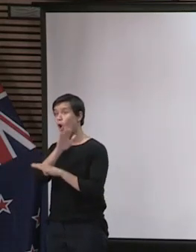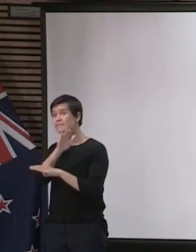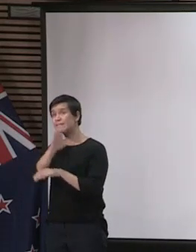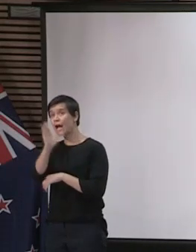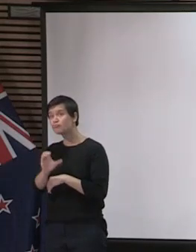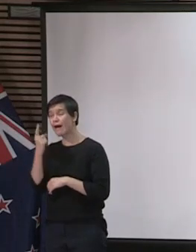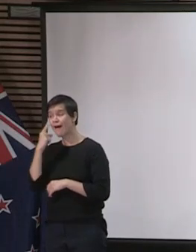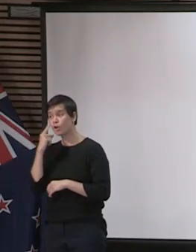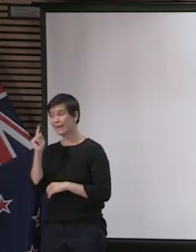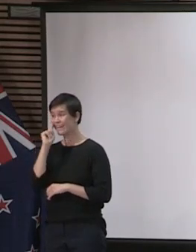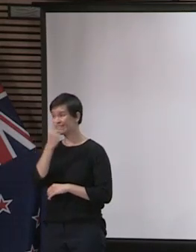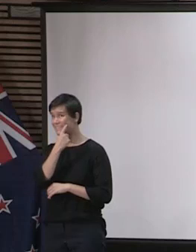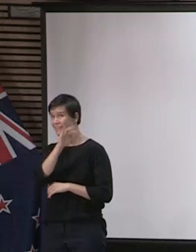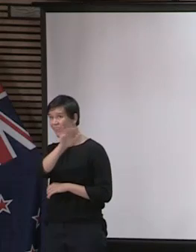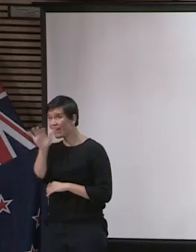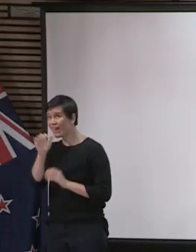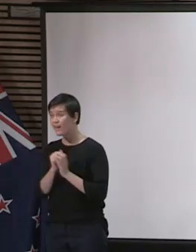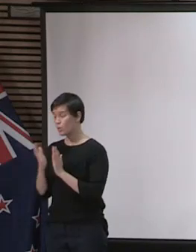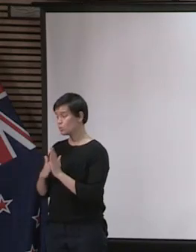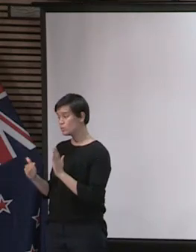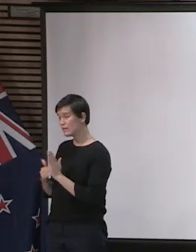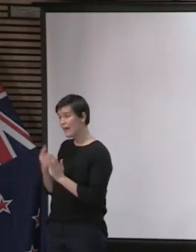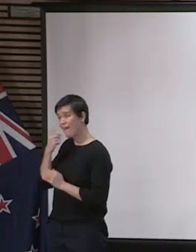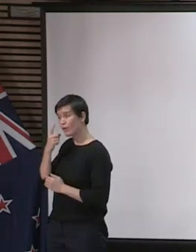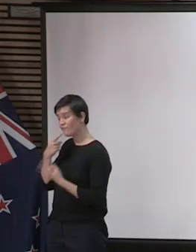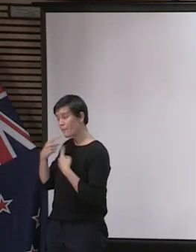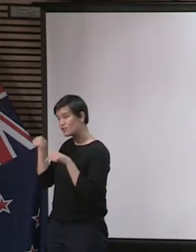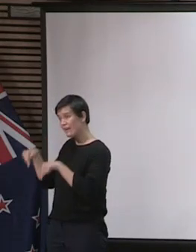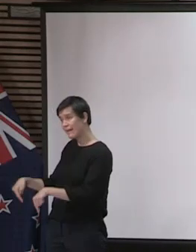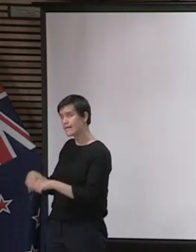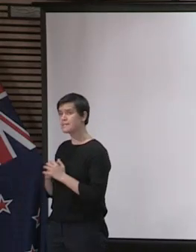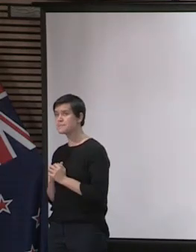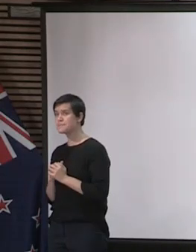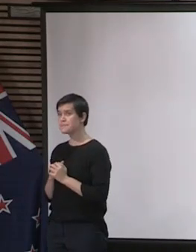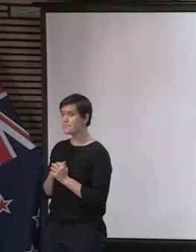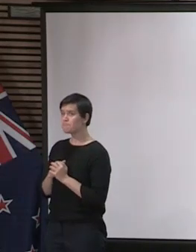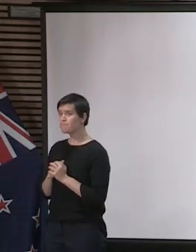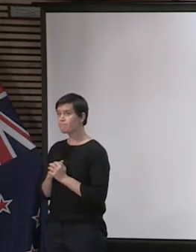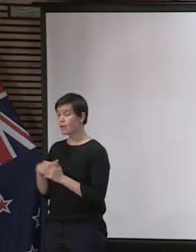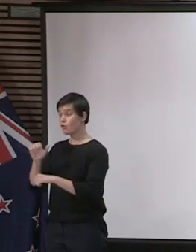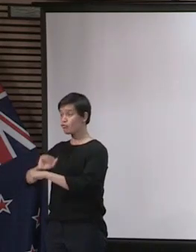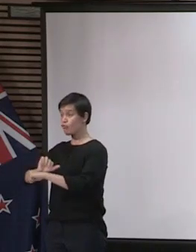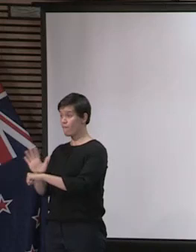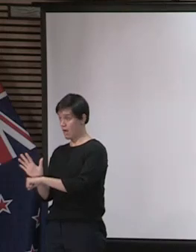Thank you, Prime Minister. With look add that setting at international evidence. The